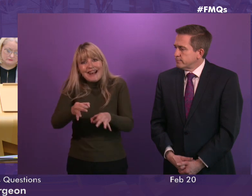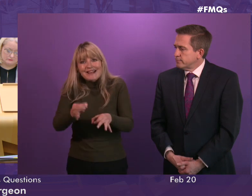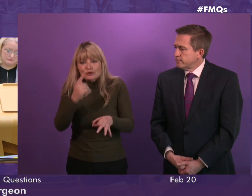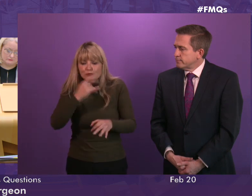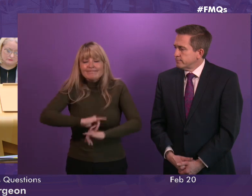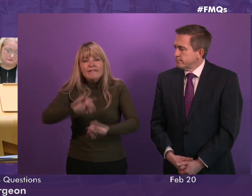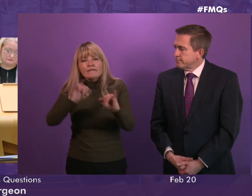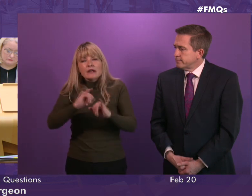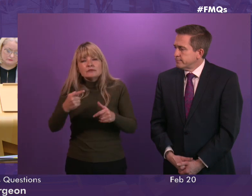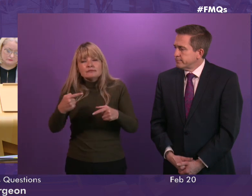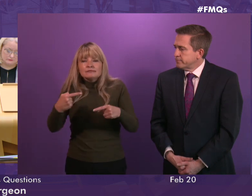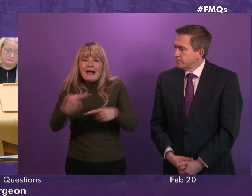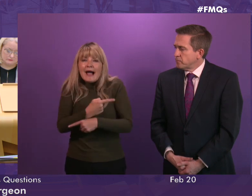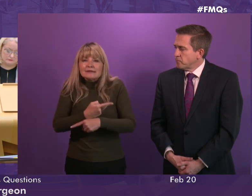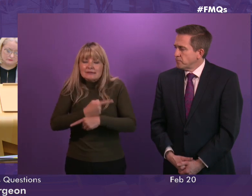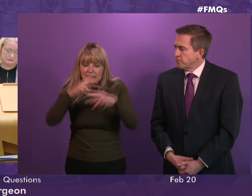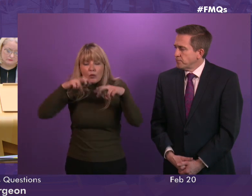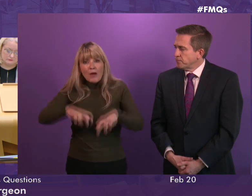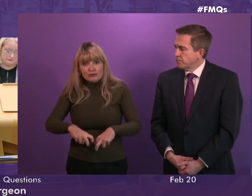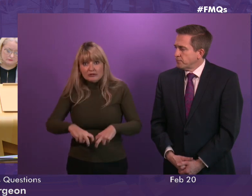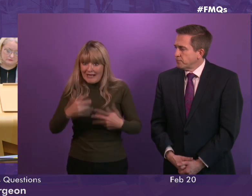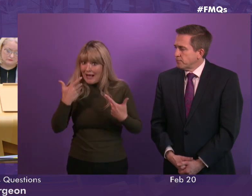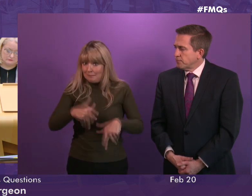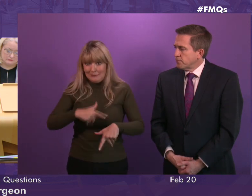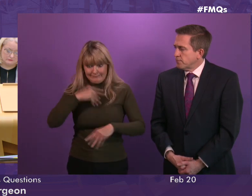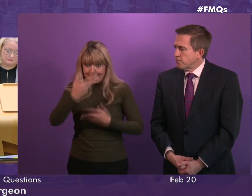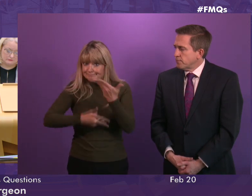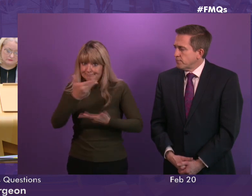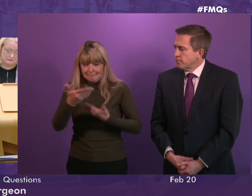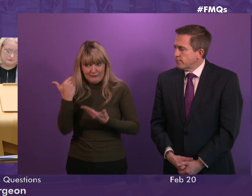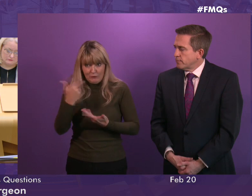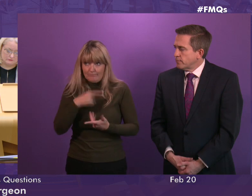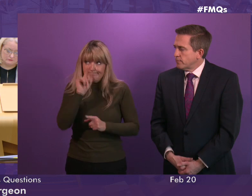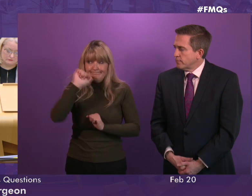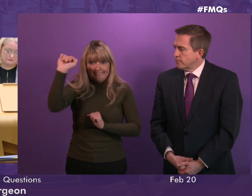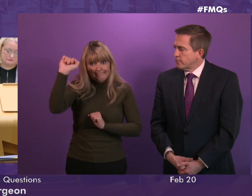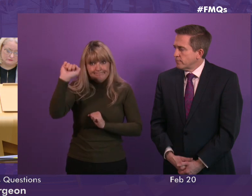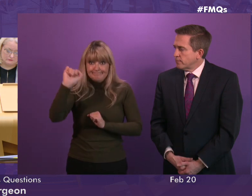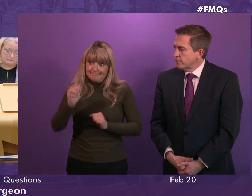inquiries, and I have set out before the issues that the law officers have to deal with there.